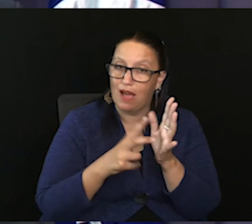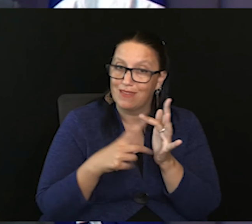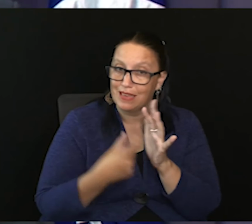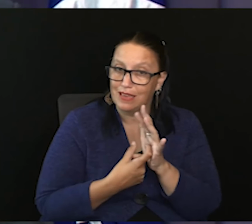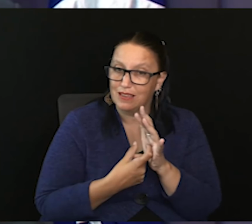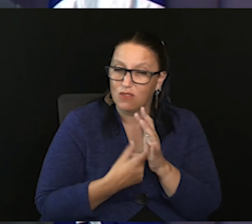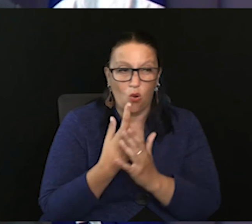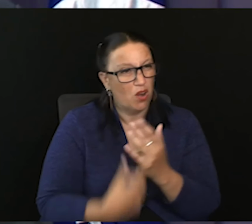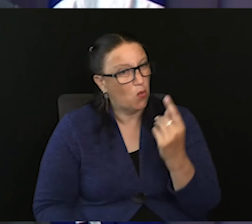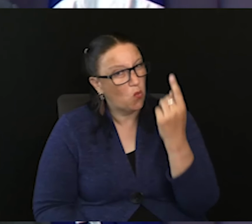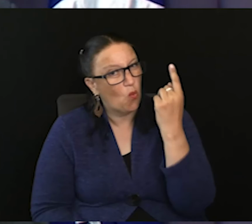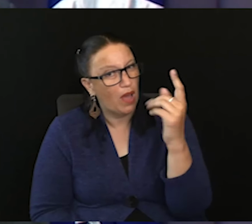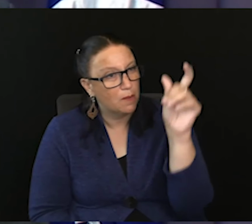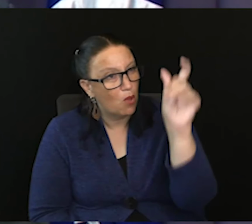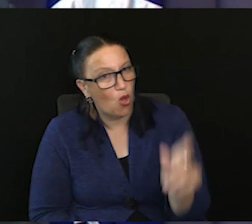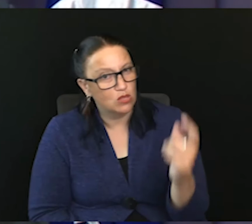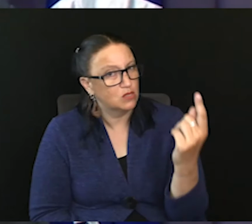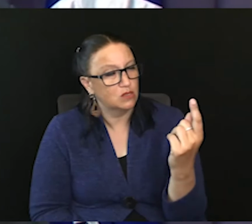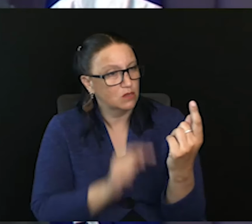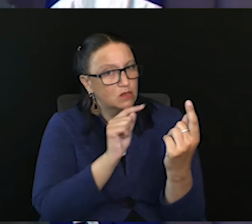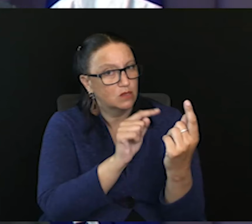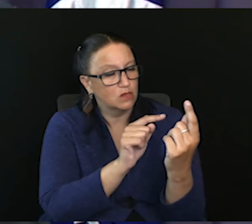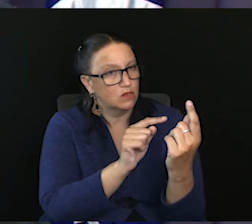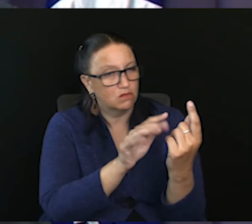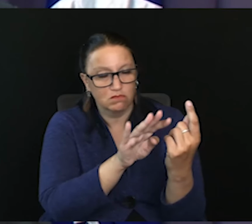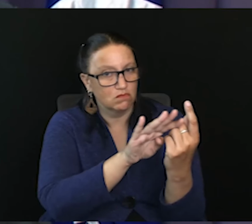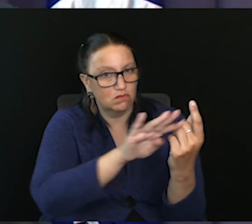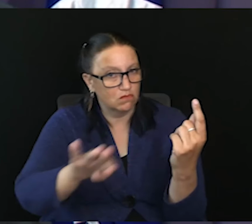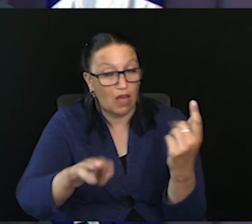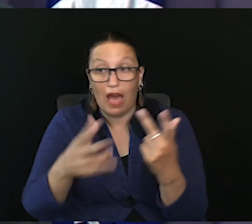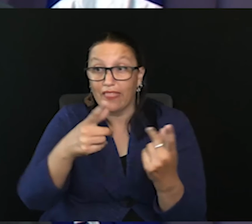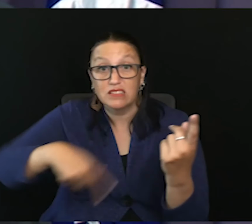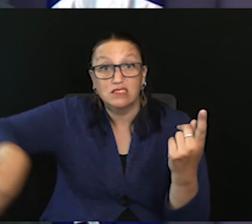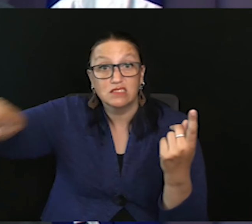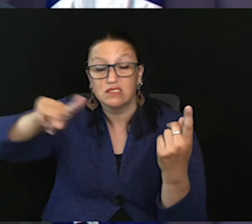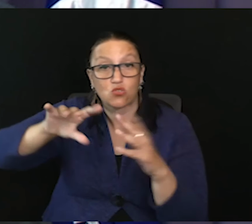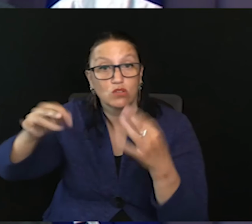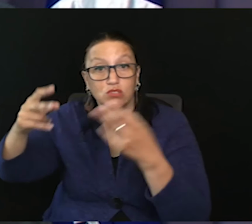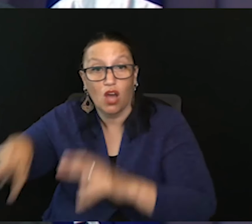patient and we don't know whether they had other conditions, it was very effective in reducing death.